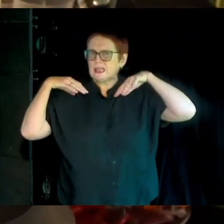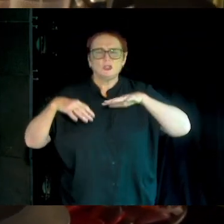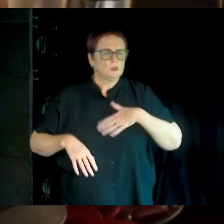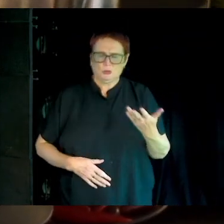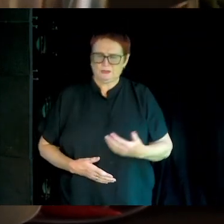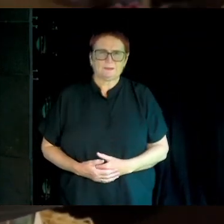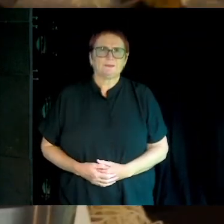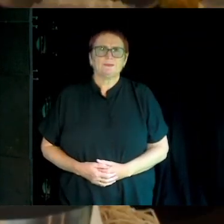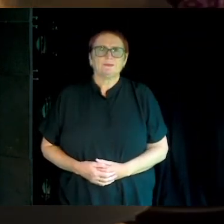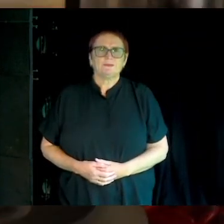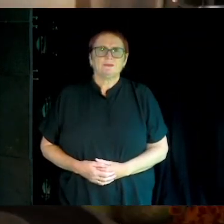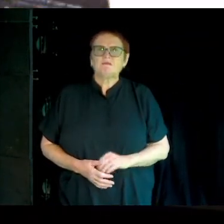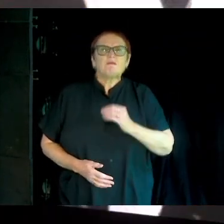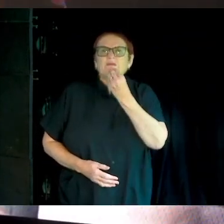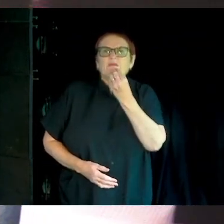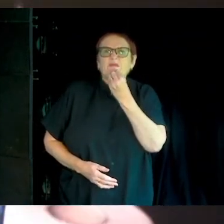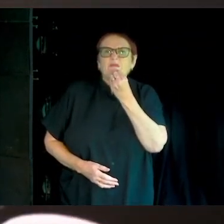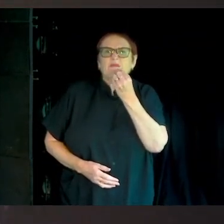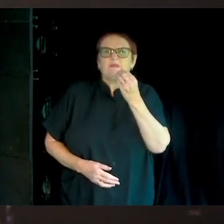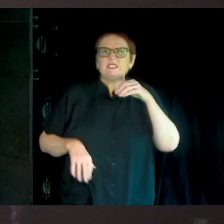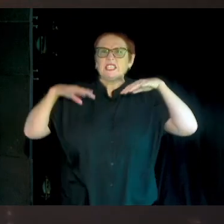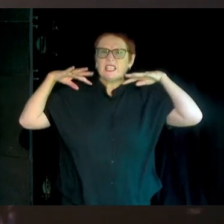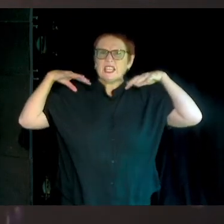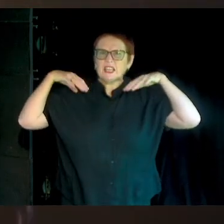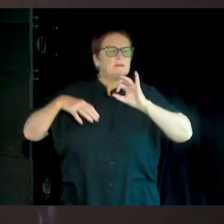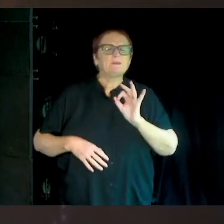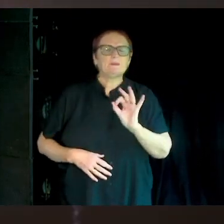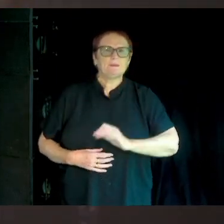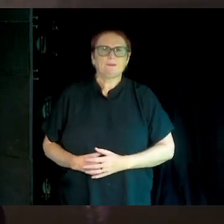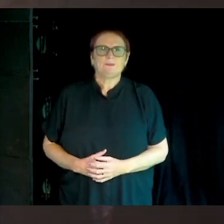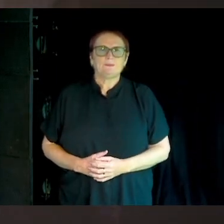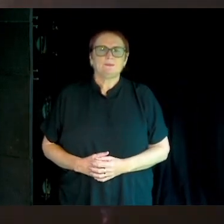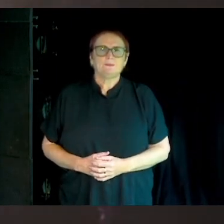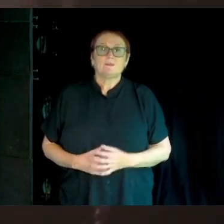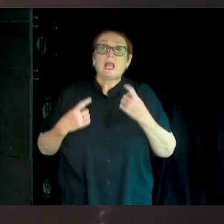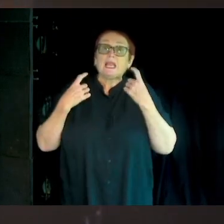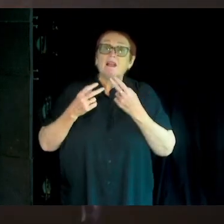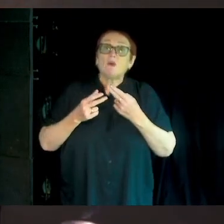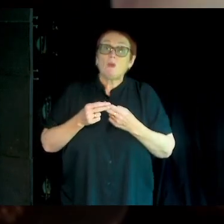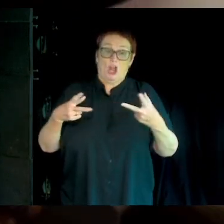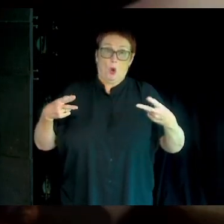so you don't eat it like the gill no we don't you don't eat it so actually when you do that be careful with the claws because they can be